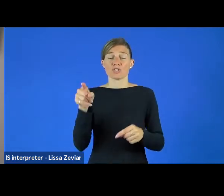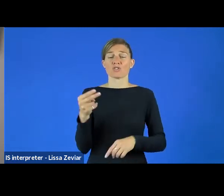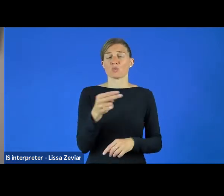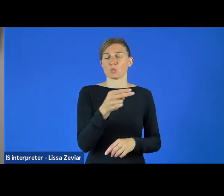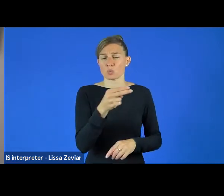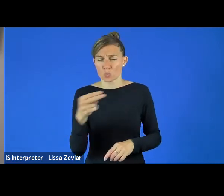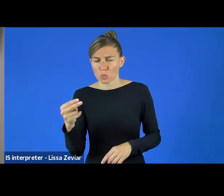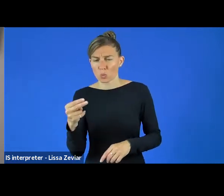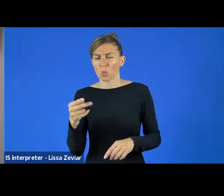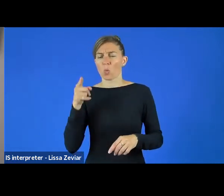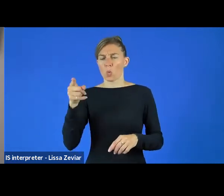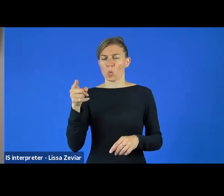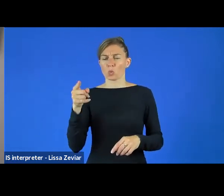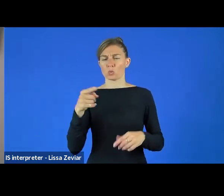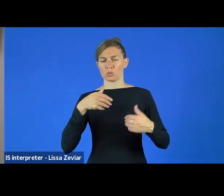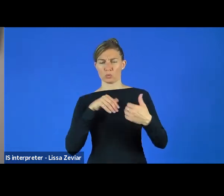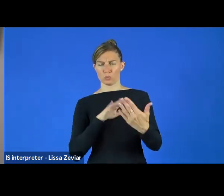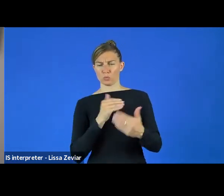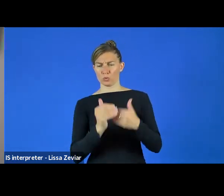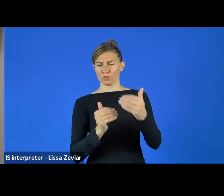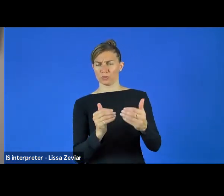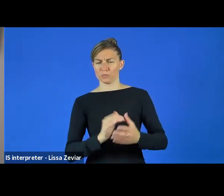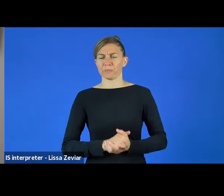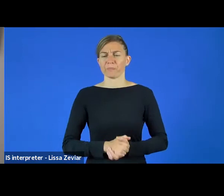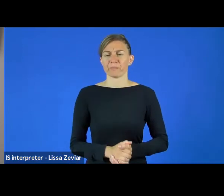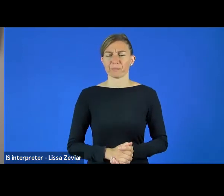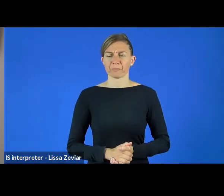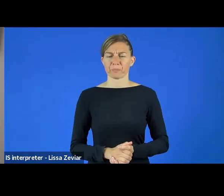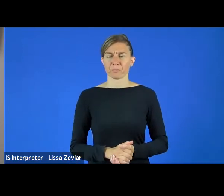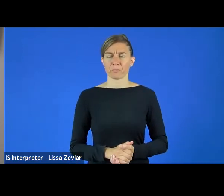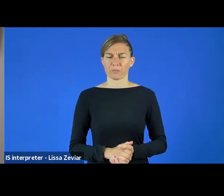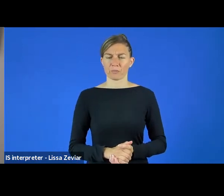The European legislator is setting essential safety requirements